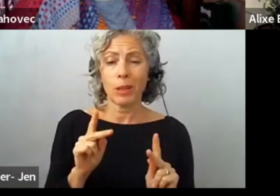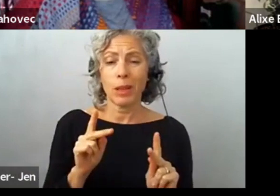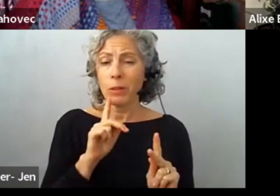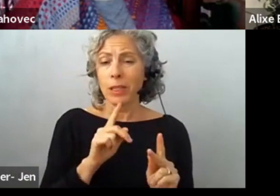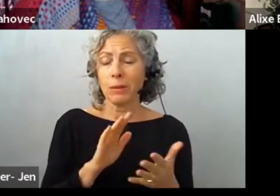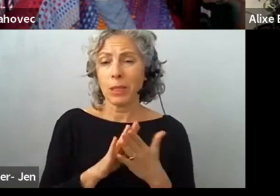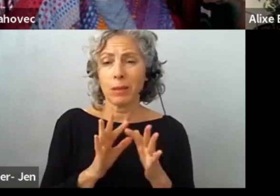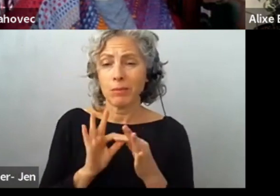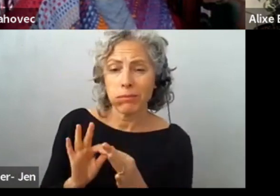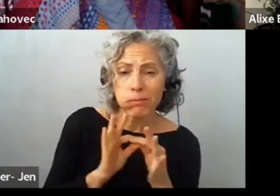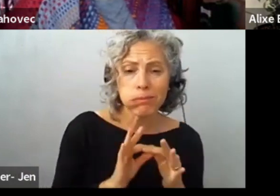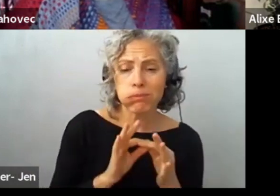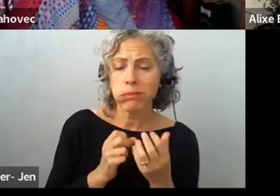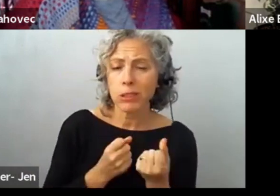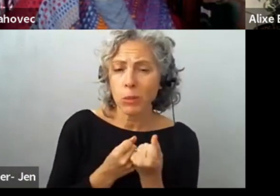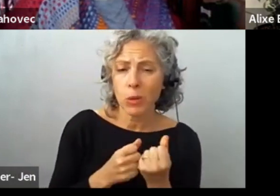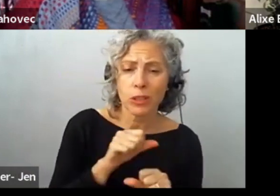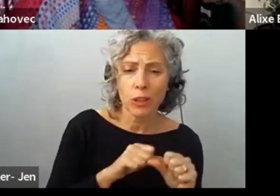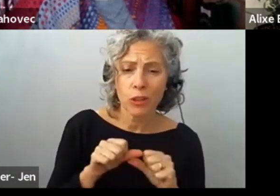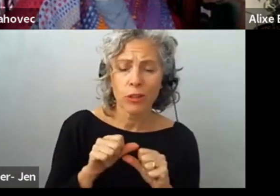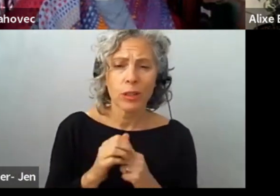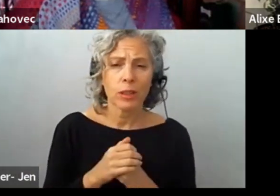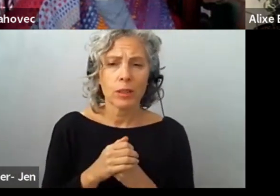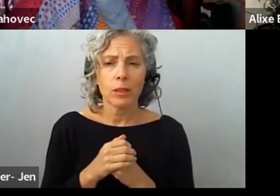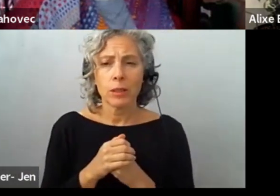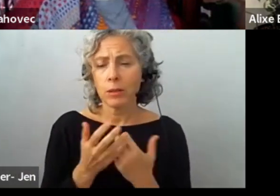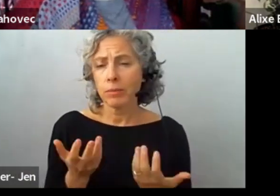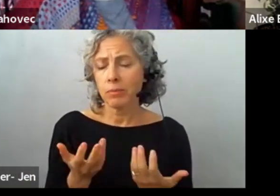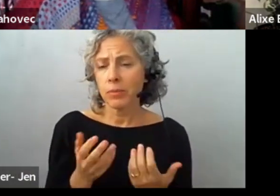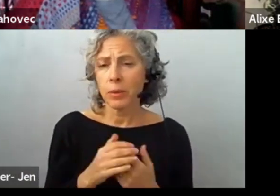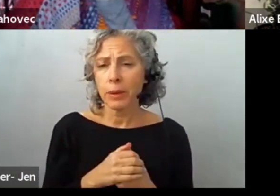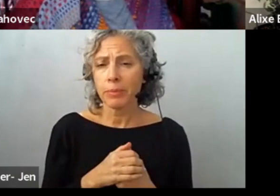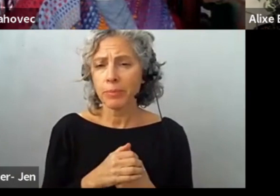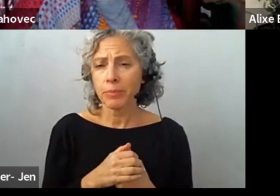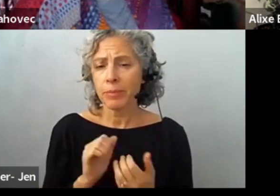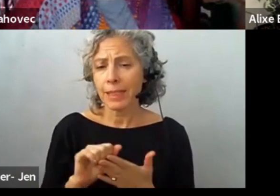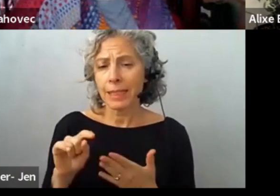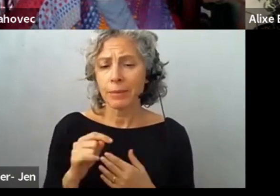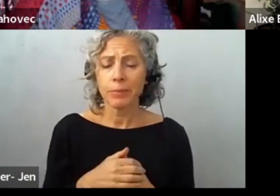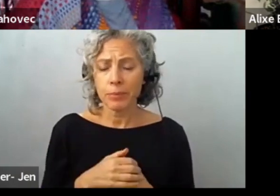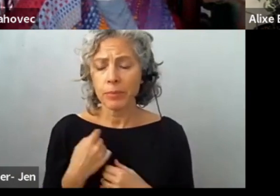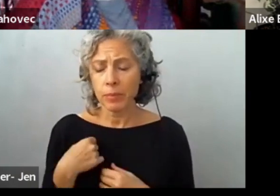support one another. Um, so yeah, that's pretty much it. We have been provided, thankfully,